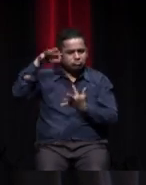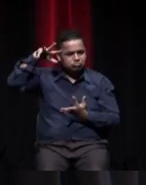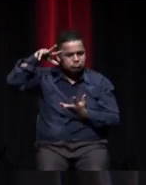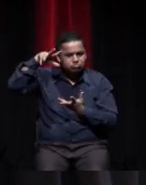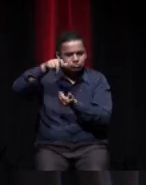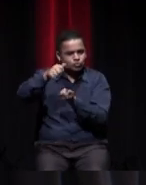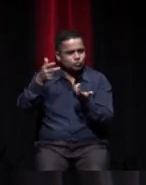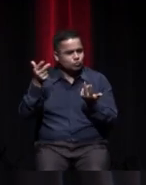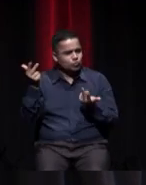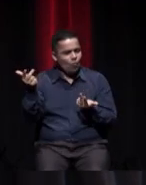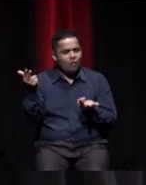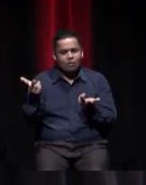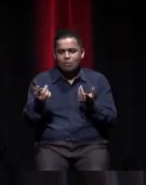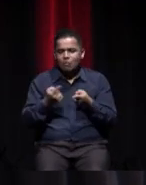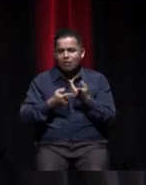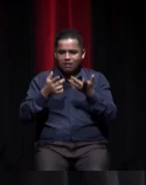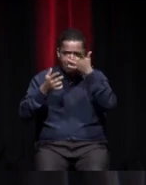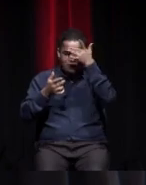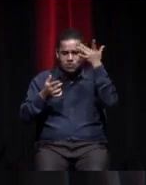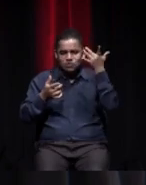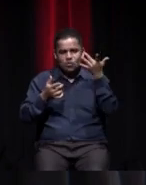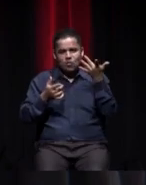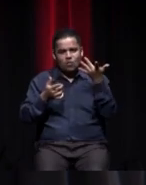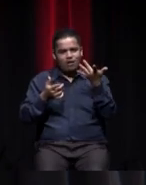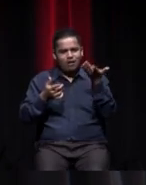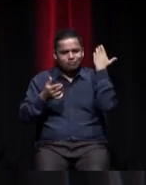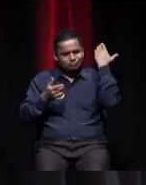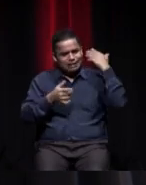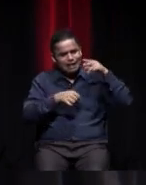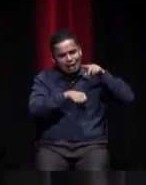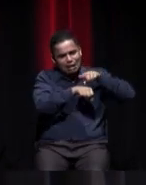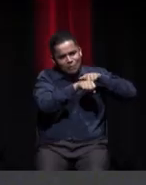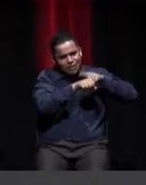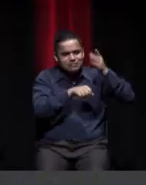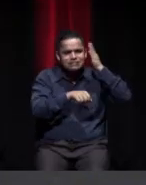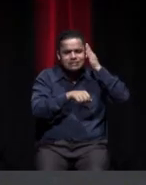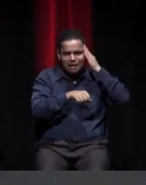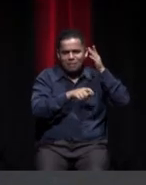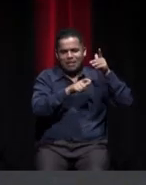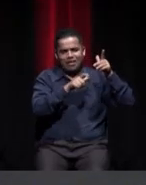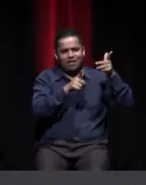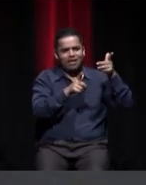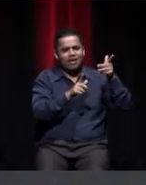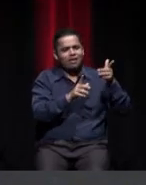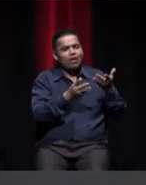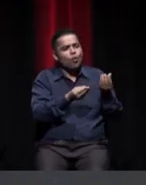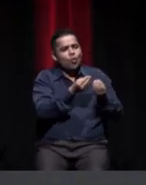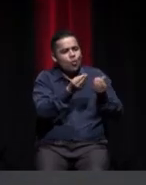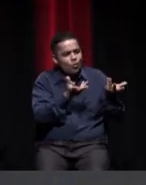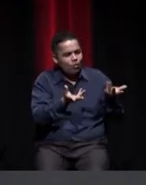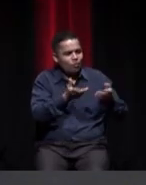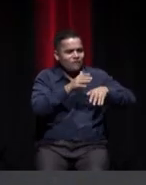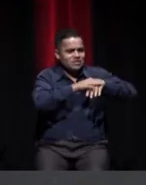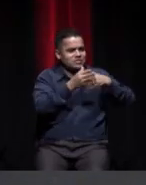Because the people who lived that moment knew where they were, what they did, how they saw that image,